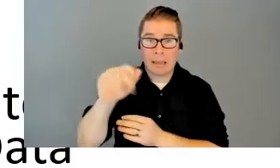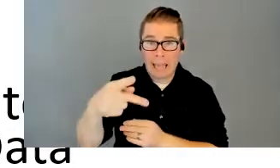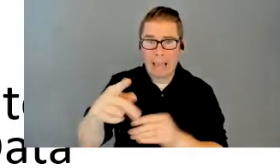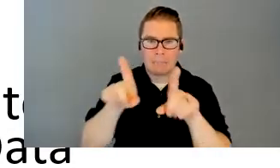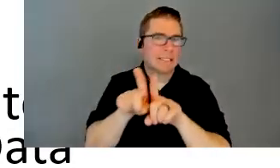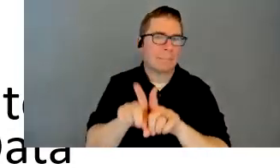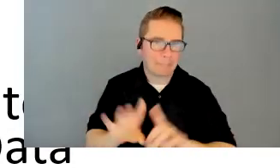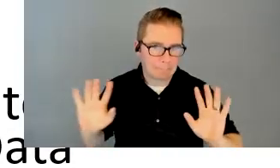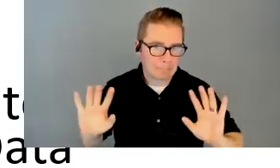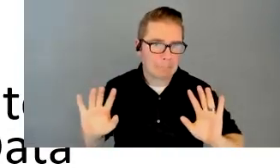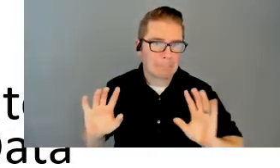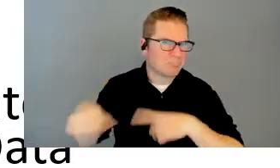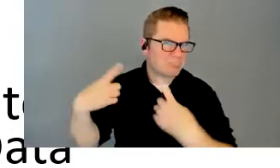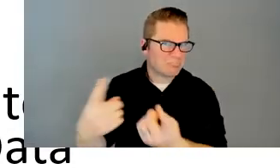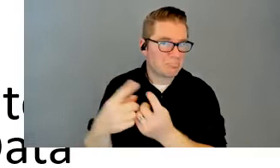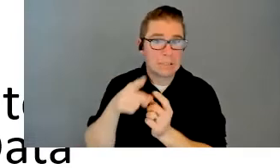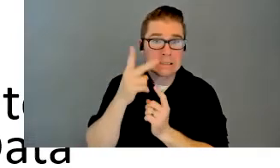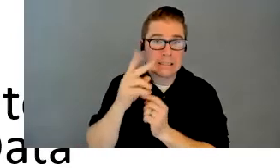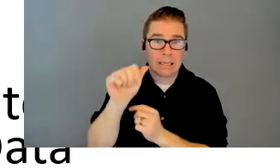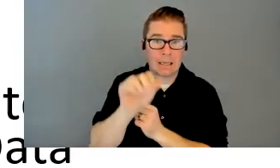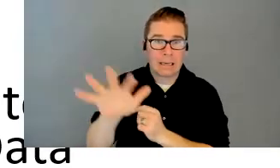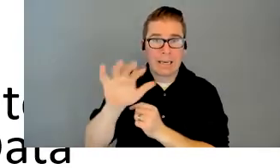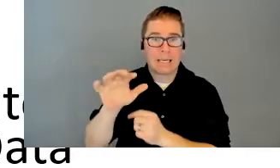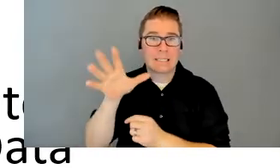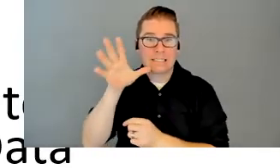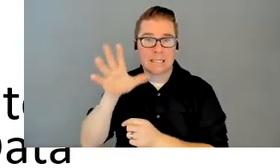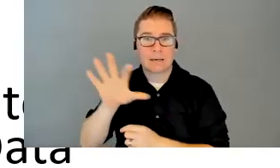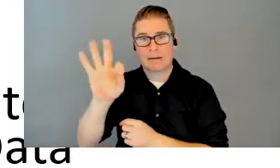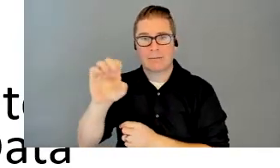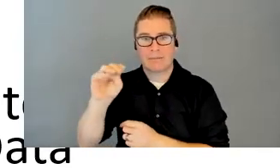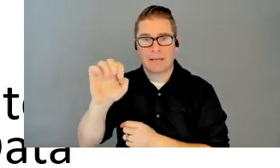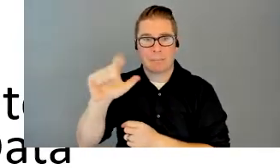Asian females have at 83.9% success rate, black males